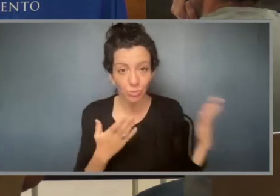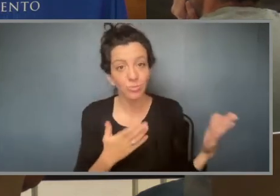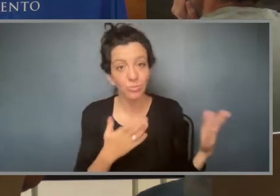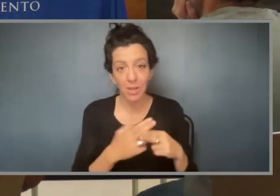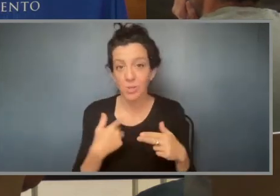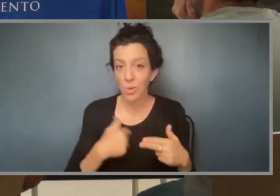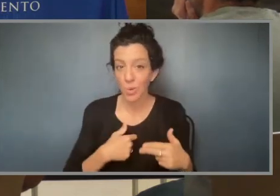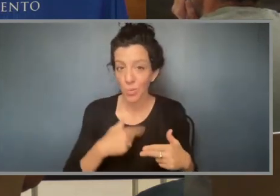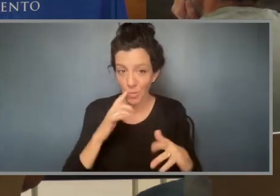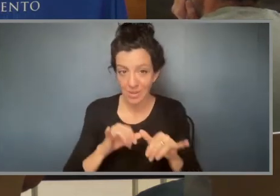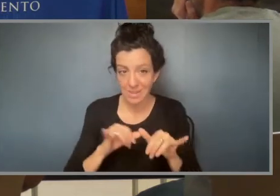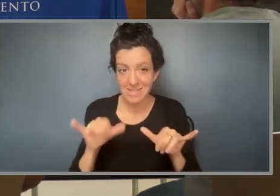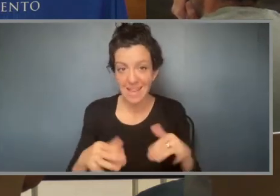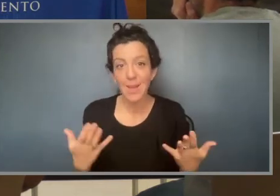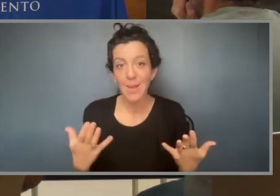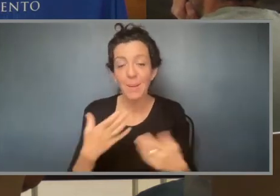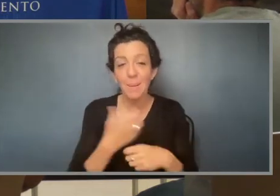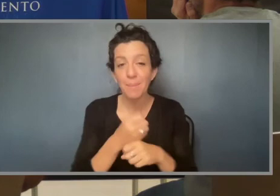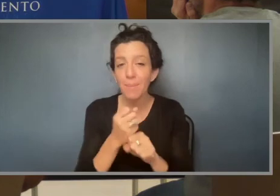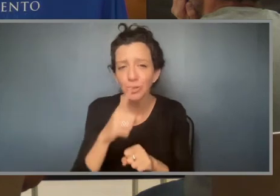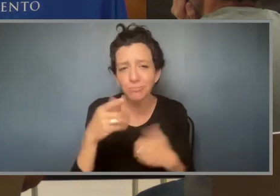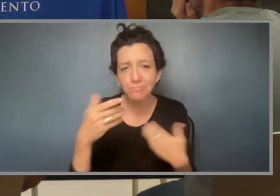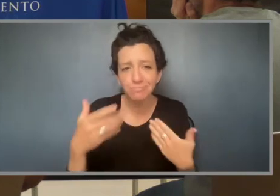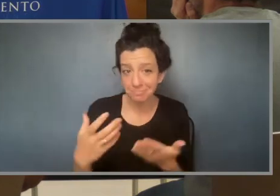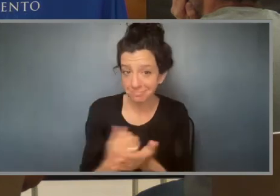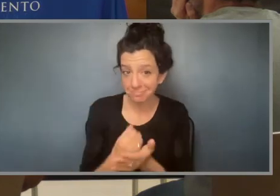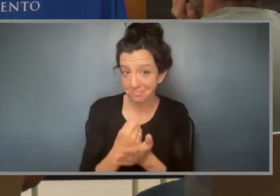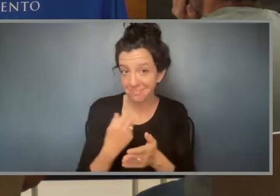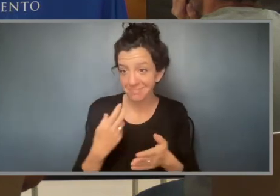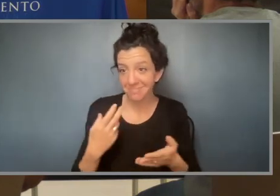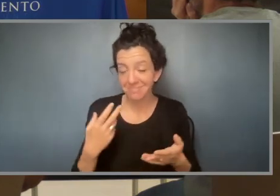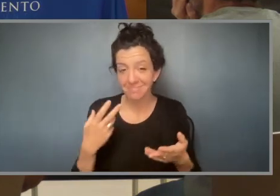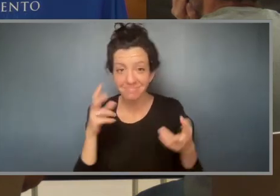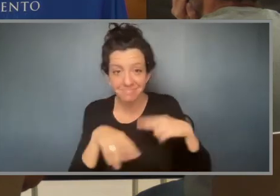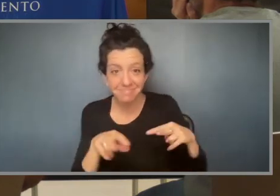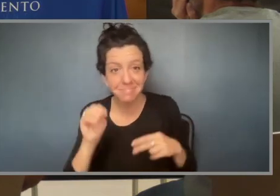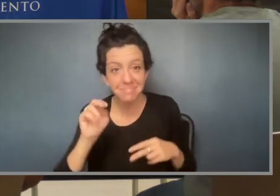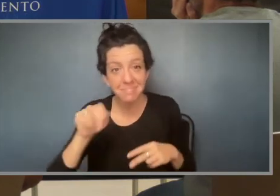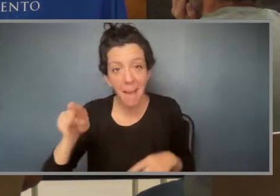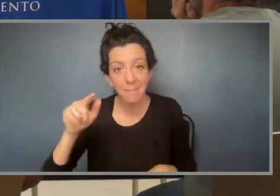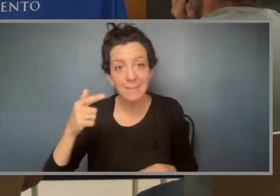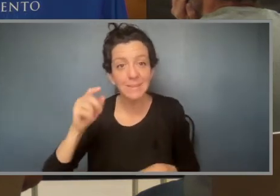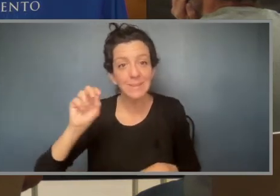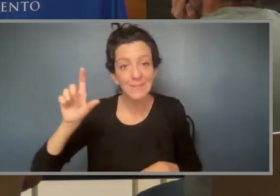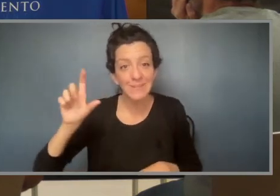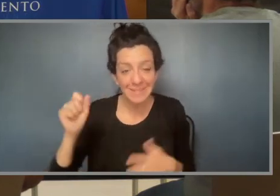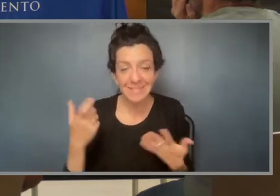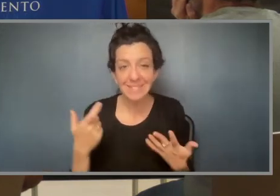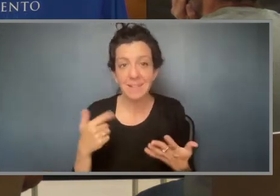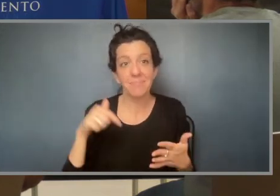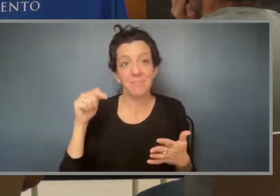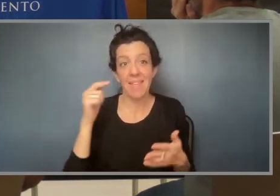Studio: Okay, great well again as the supervisor mentioned, we are going to be around make sure that you have an opportunity to